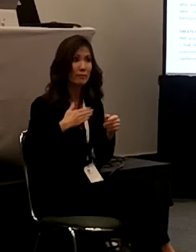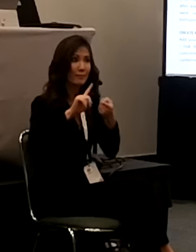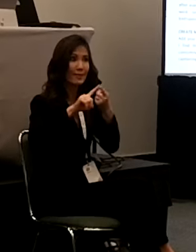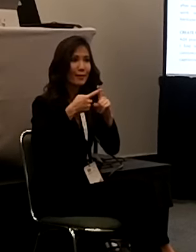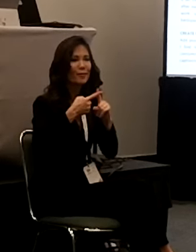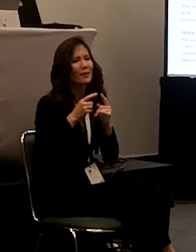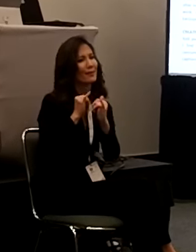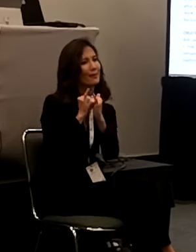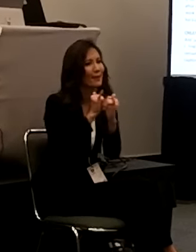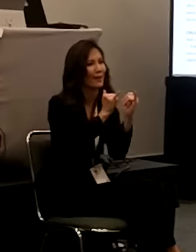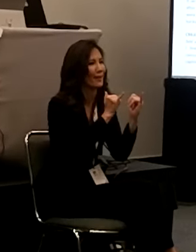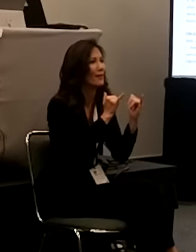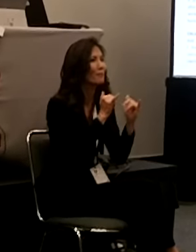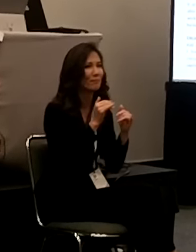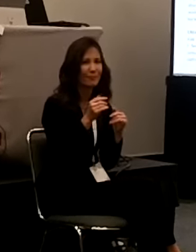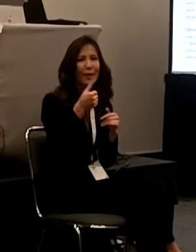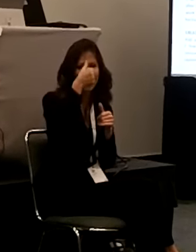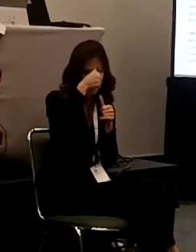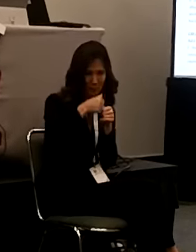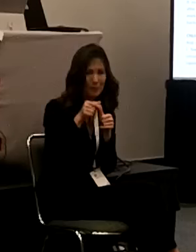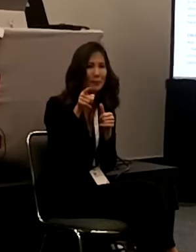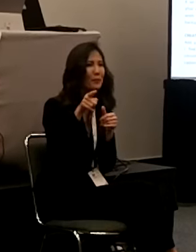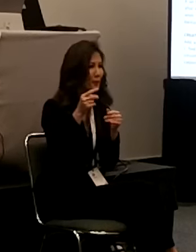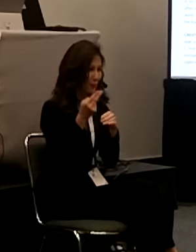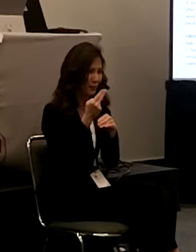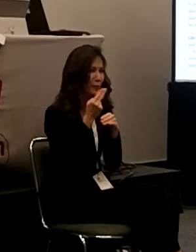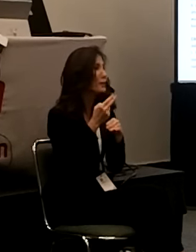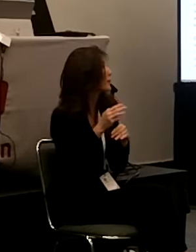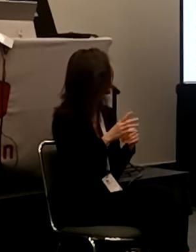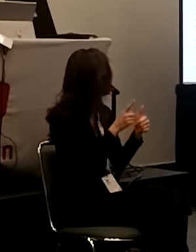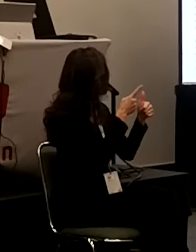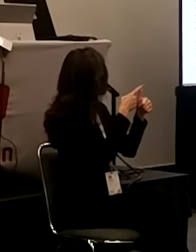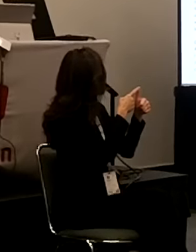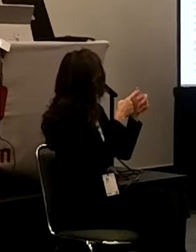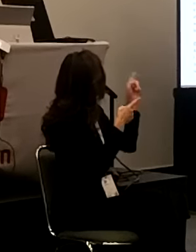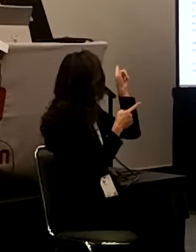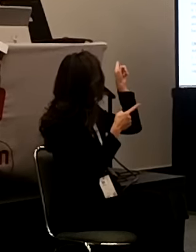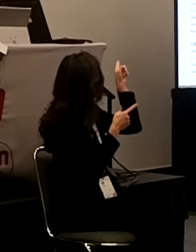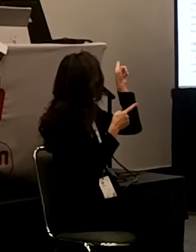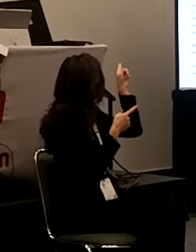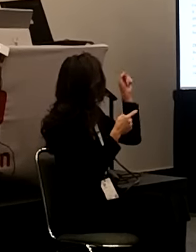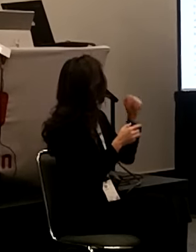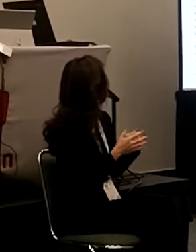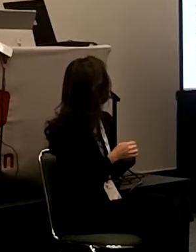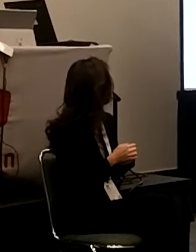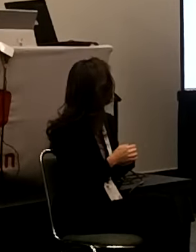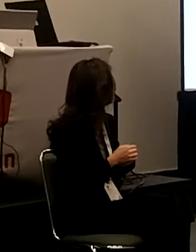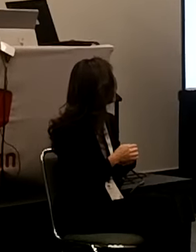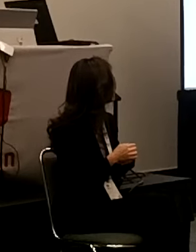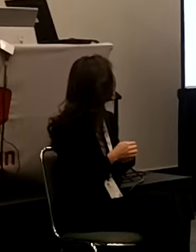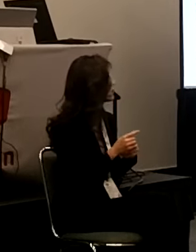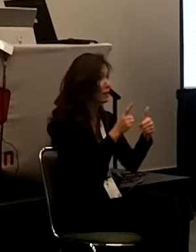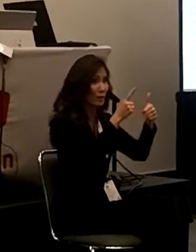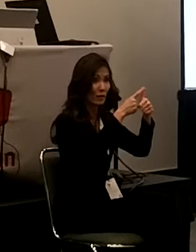I know a couple of you used one of those. So I guess the first one is just uploading a file,